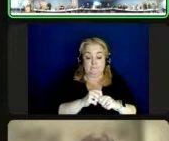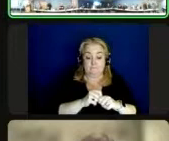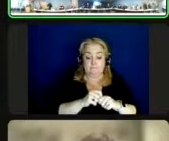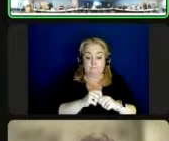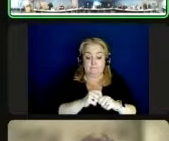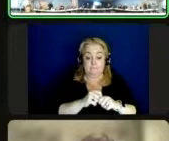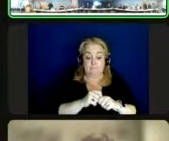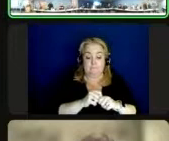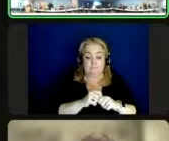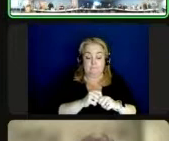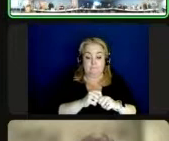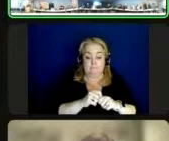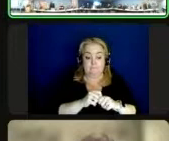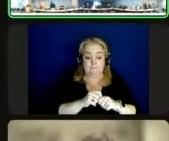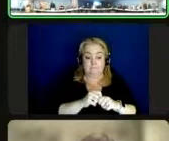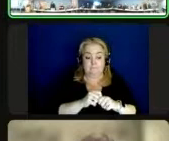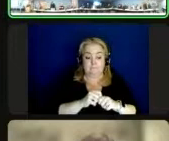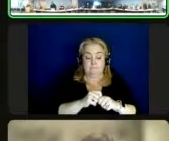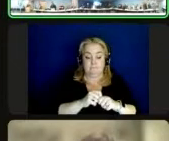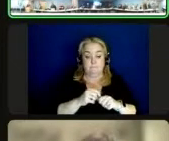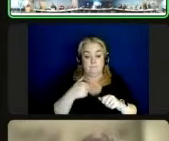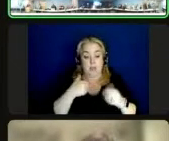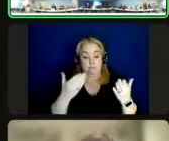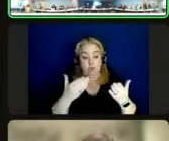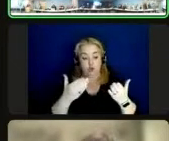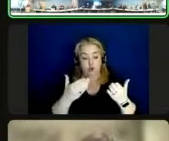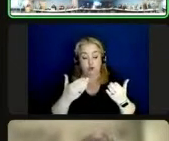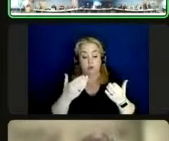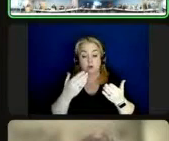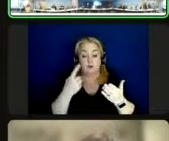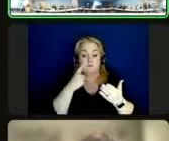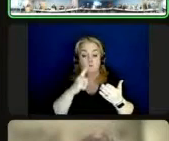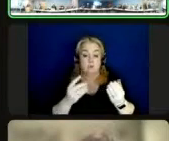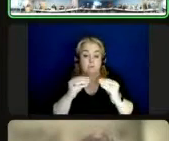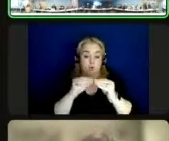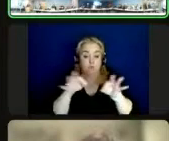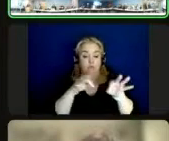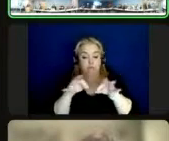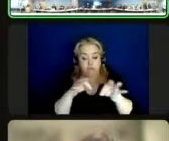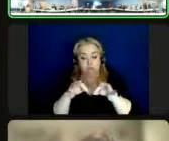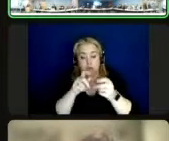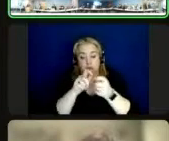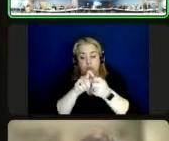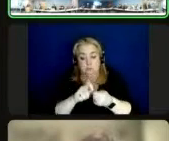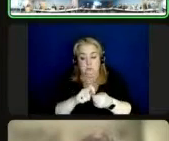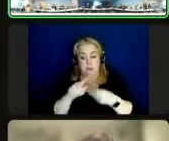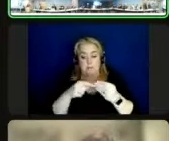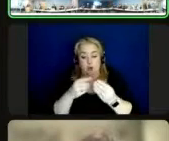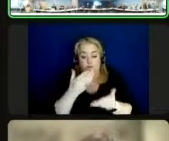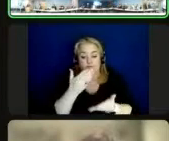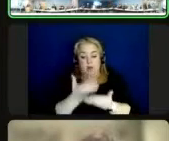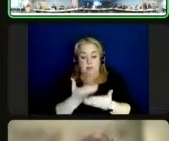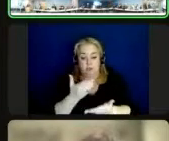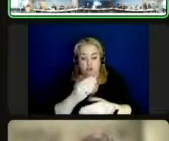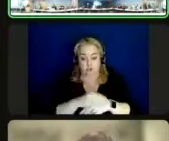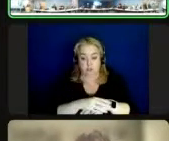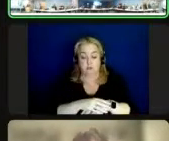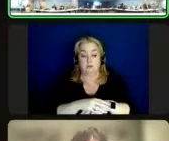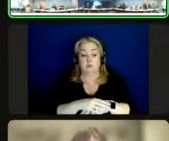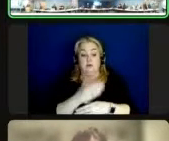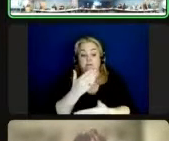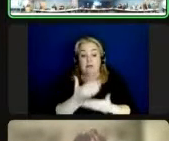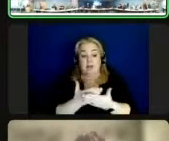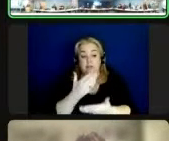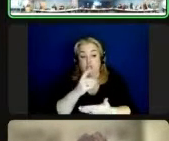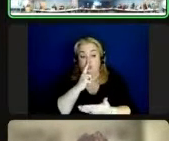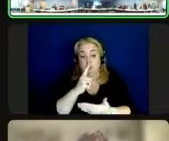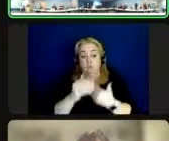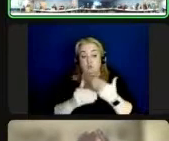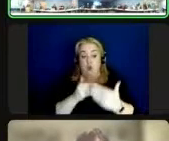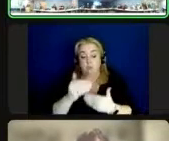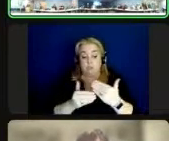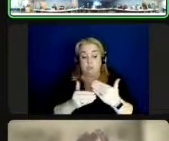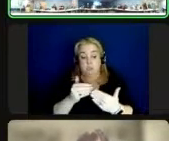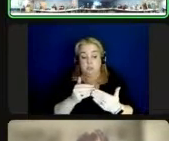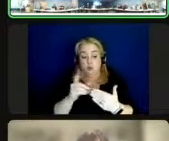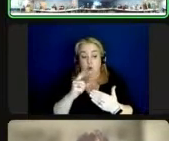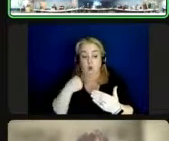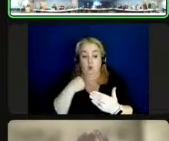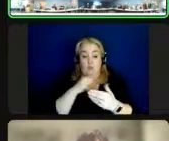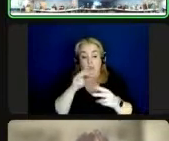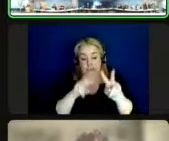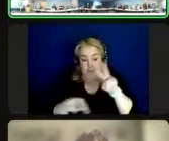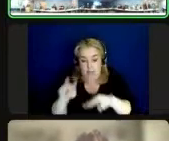TOMMY TO GET INTO THE DETAILS.